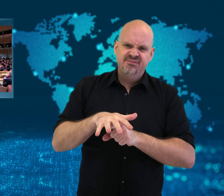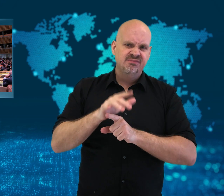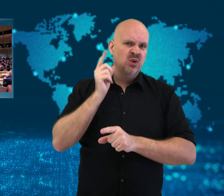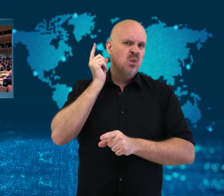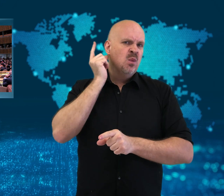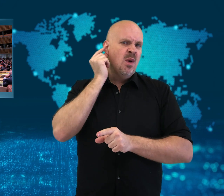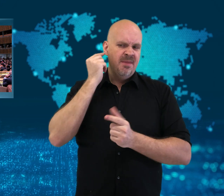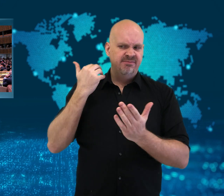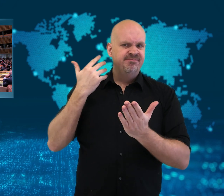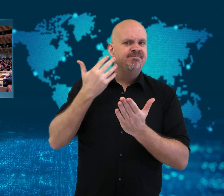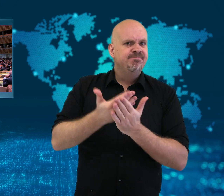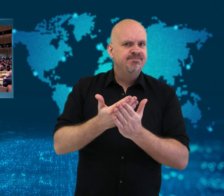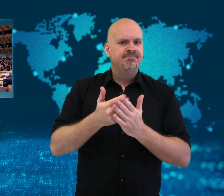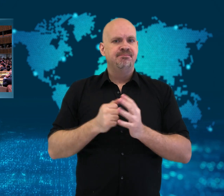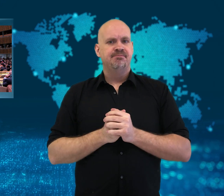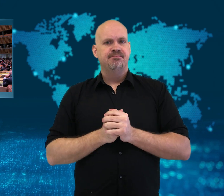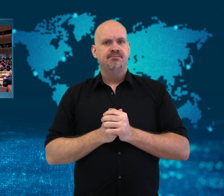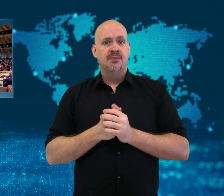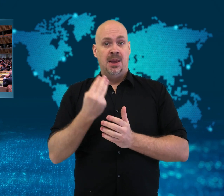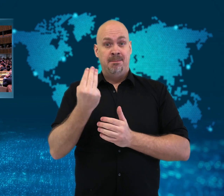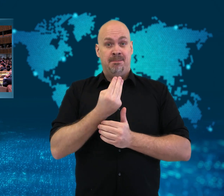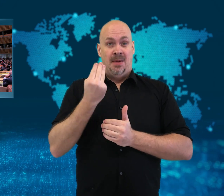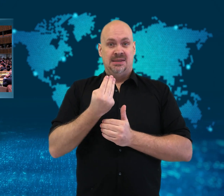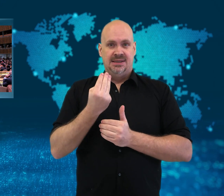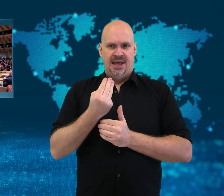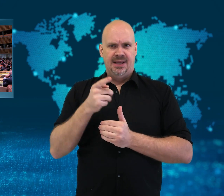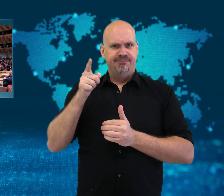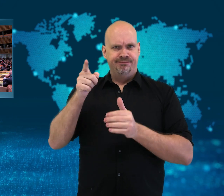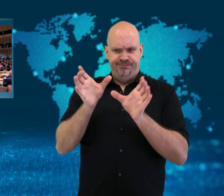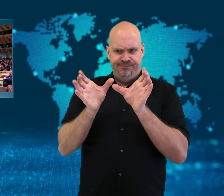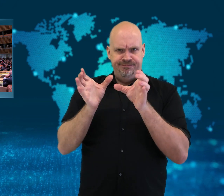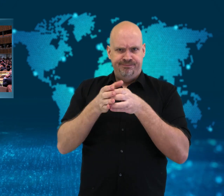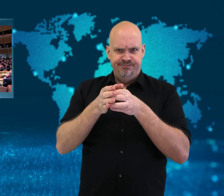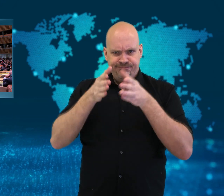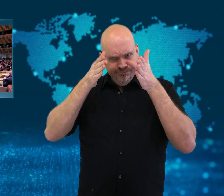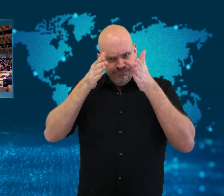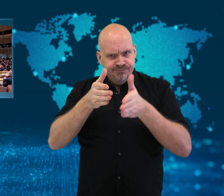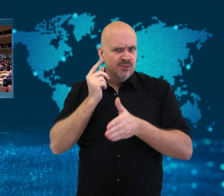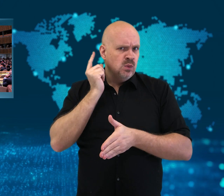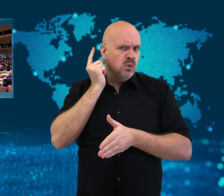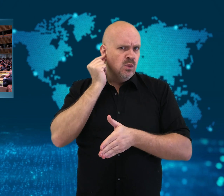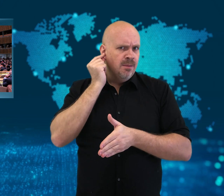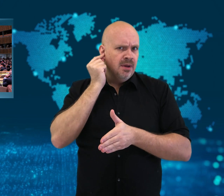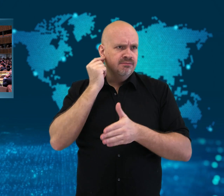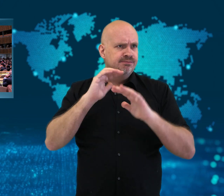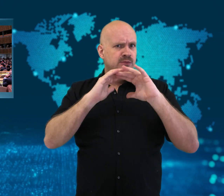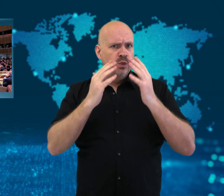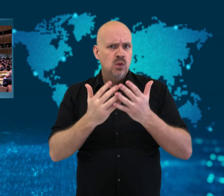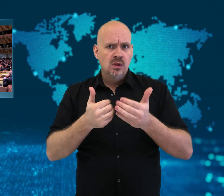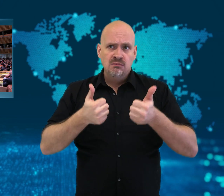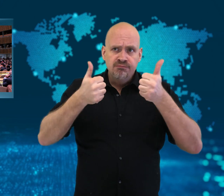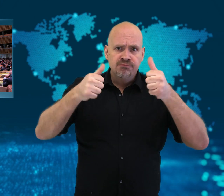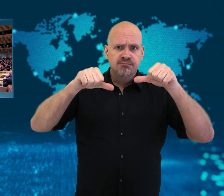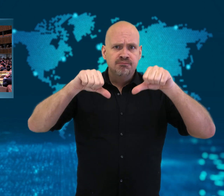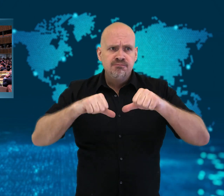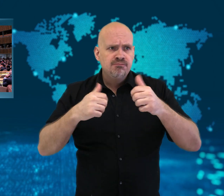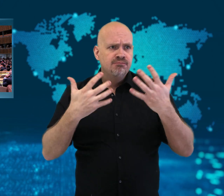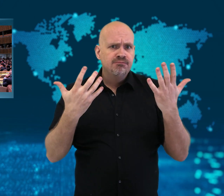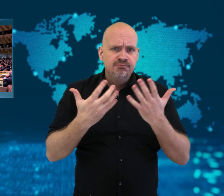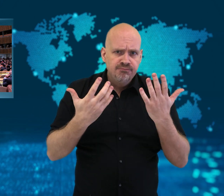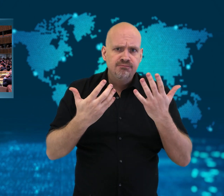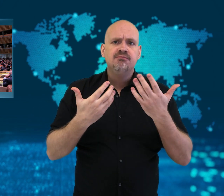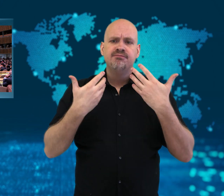the “most discriminatory crisis” for all women.